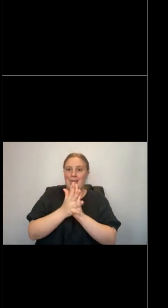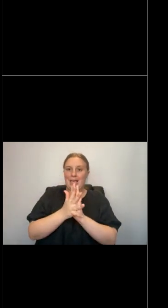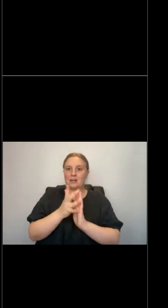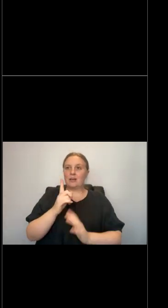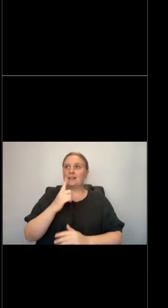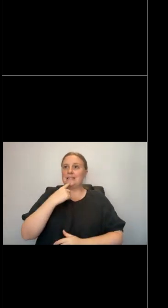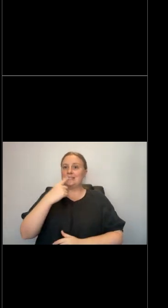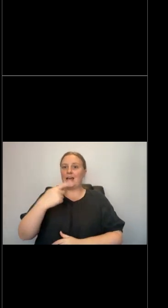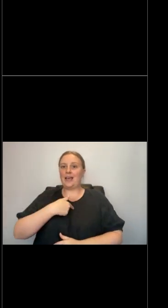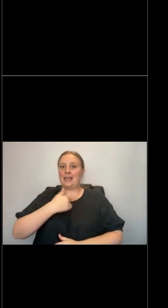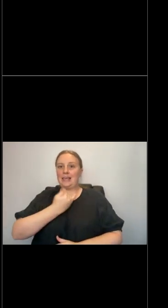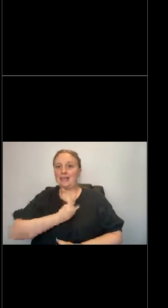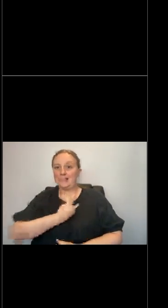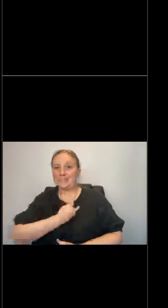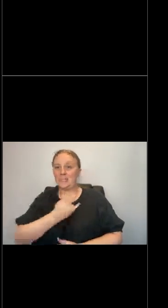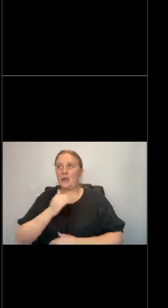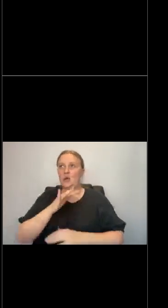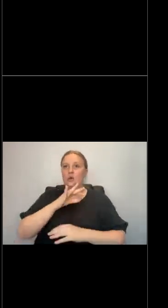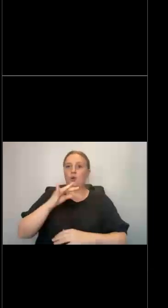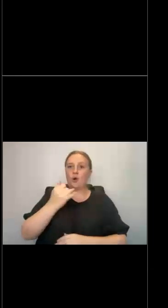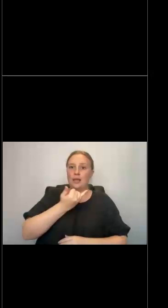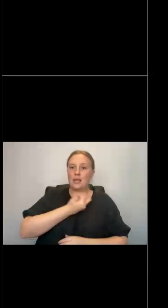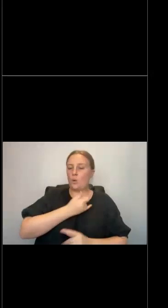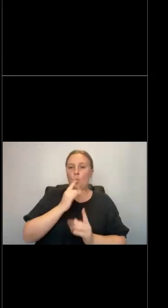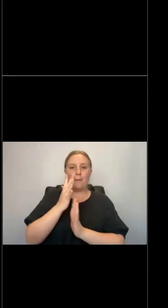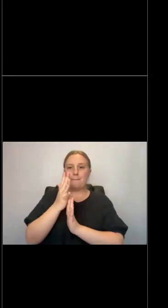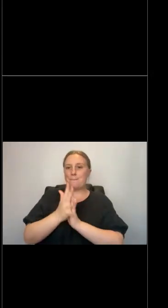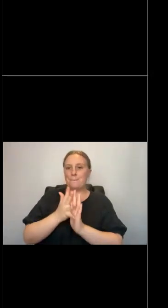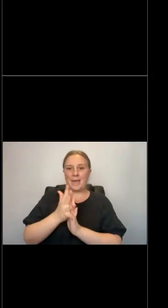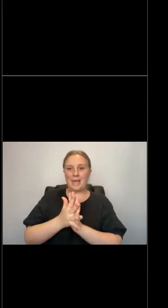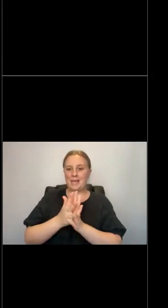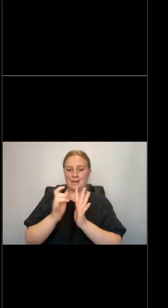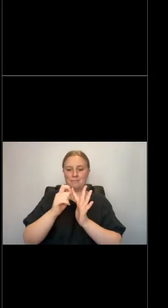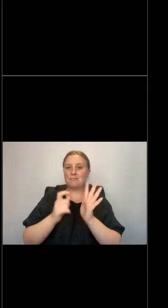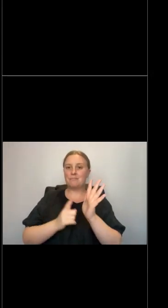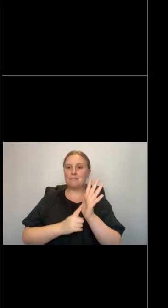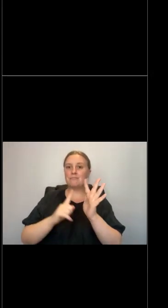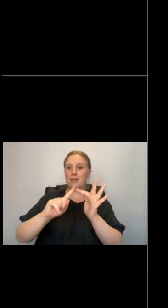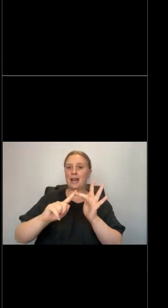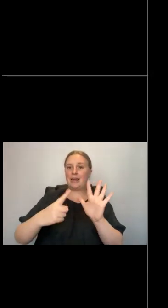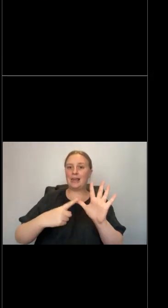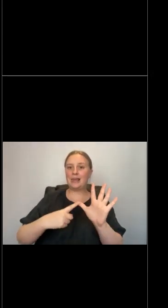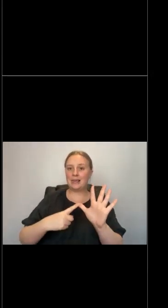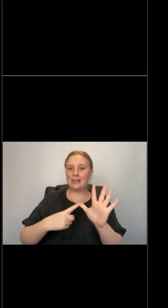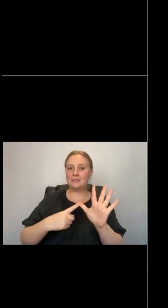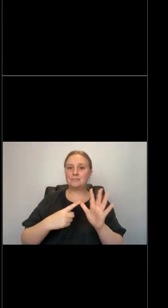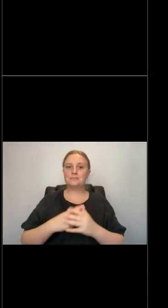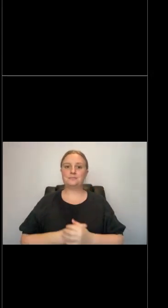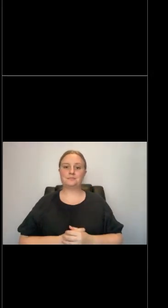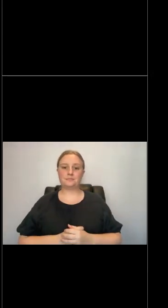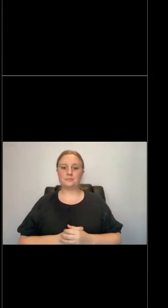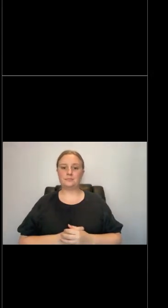is that they accept the charge and the allegations and they need to understand what a plea of guilty not guilty means.